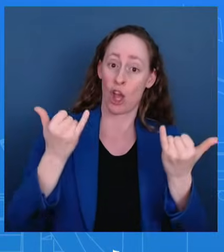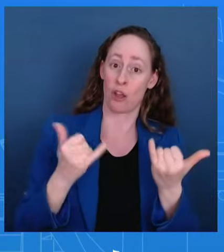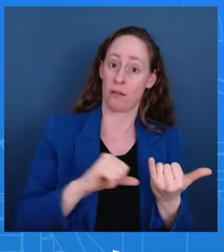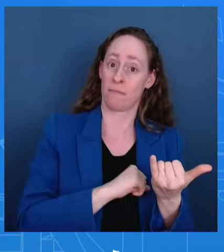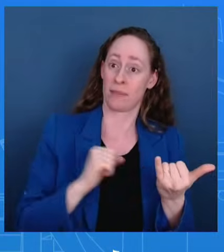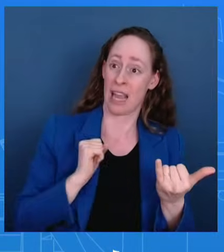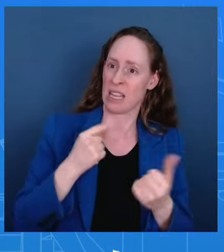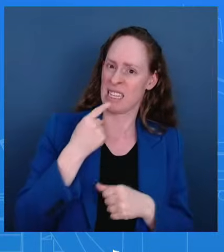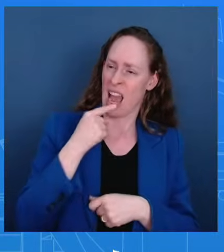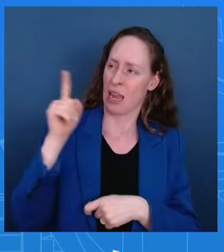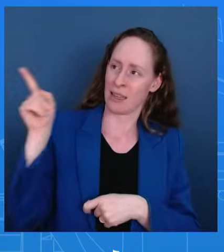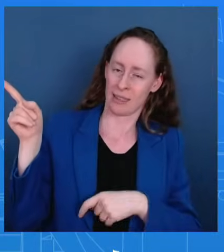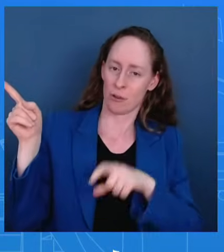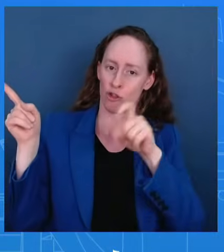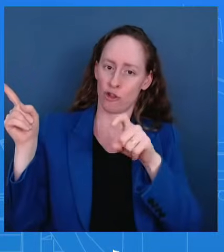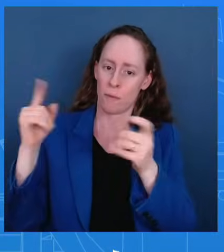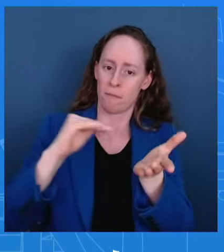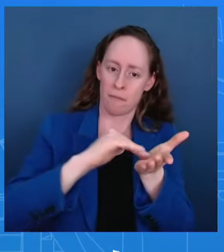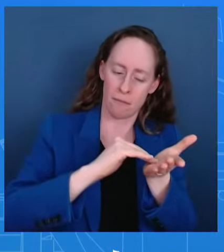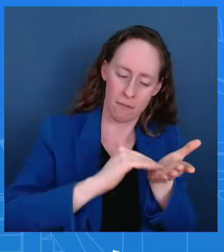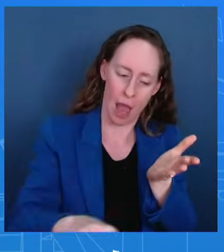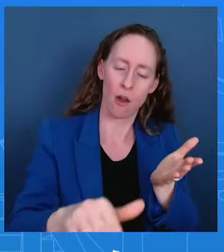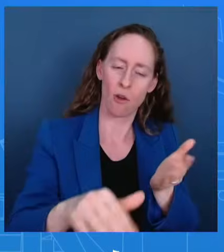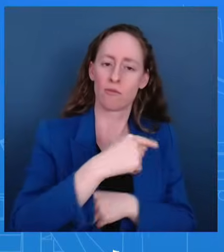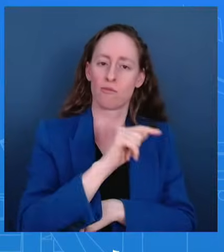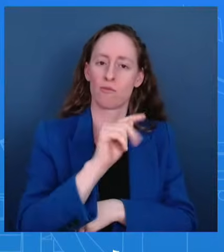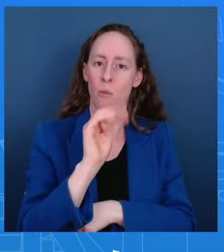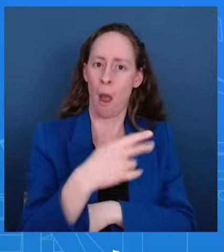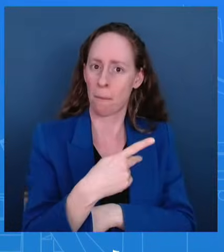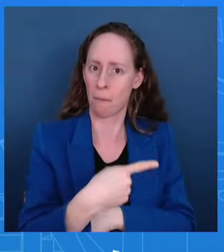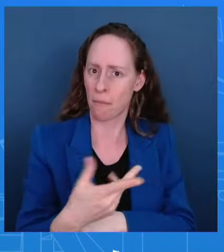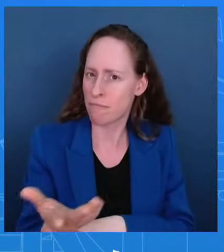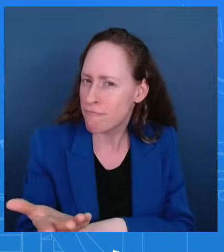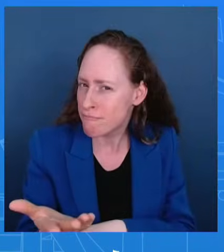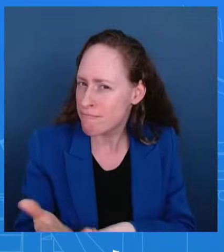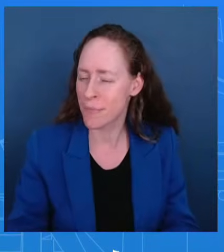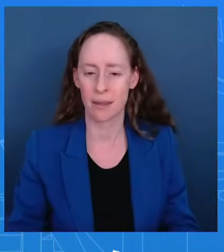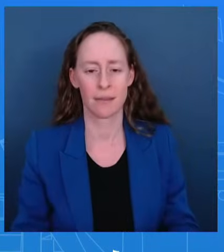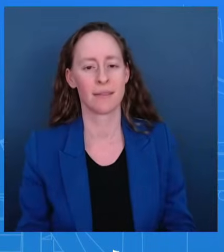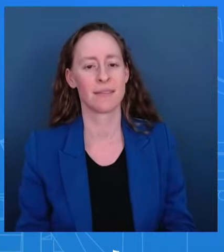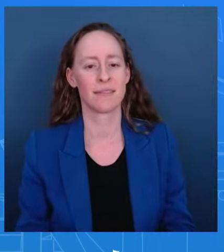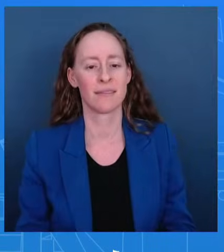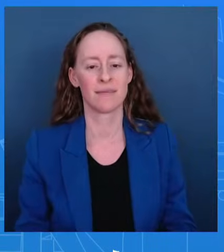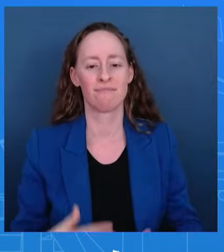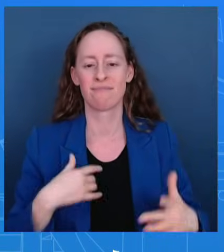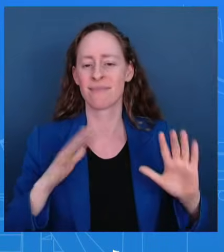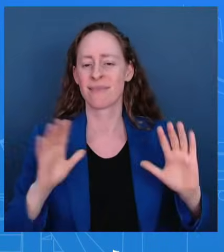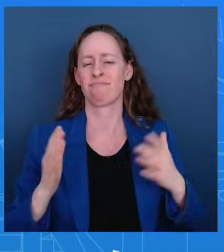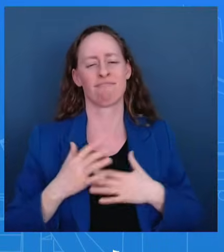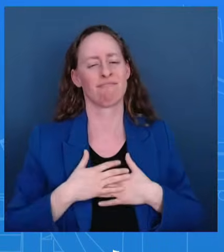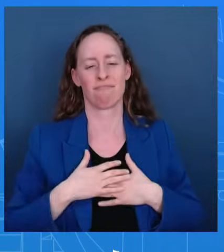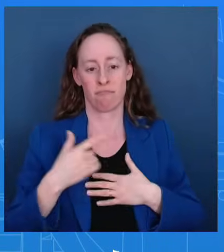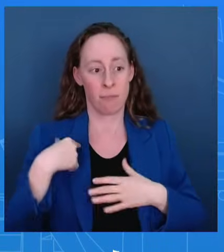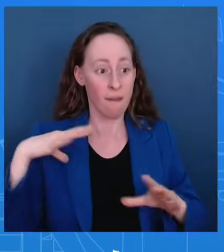we would never interject ourself in -- in a criminal -- criminal legal proceedings. It's not something that we do from here.